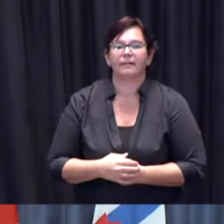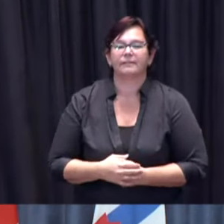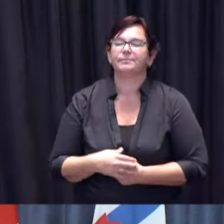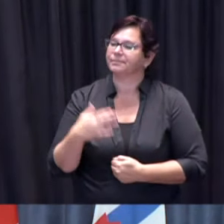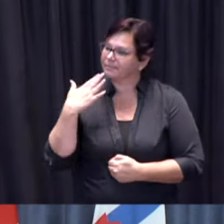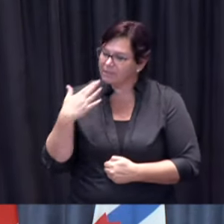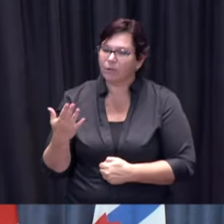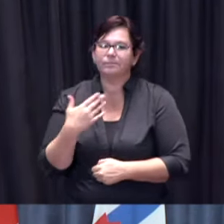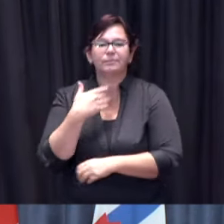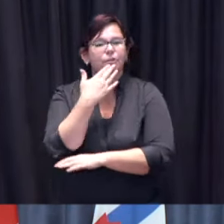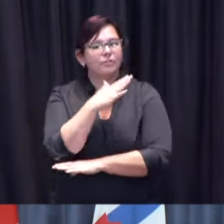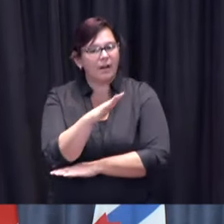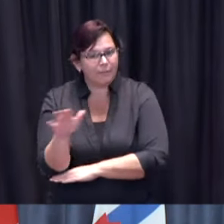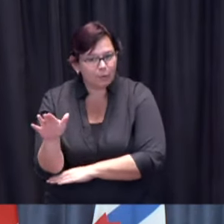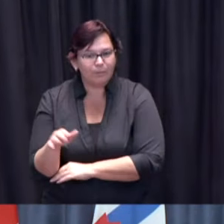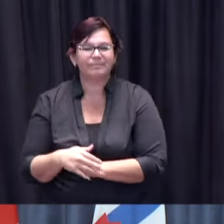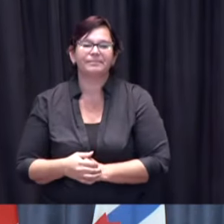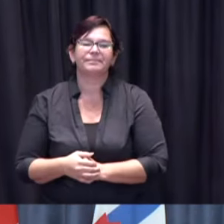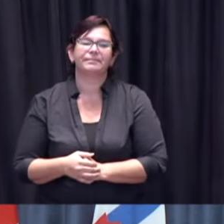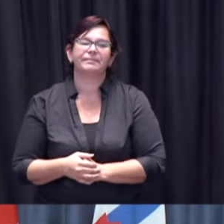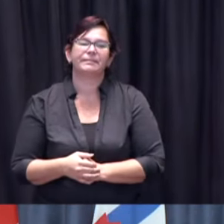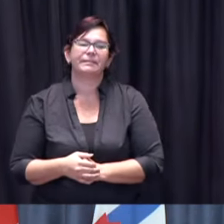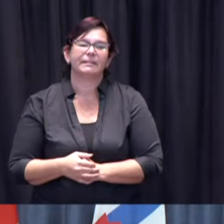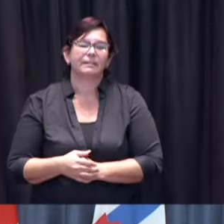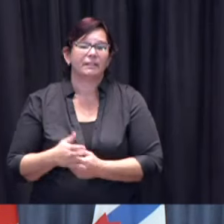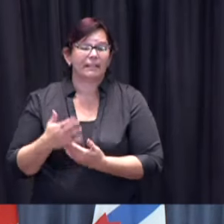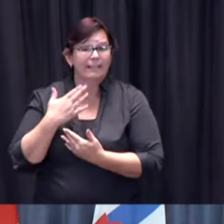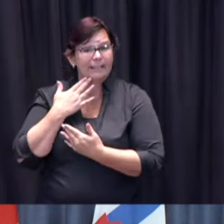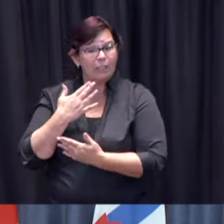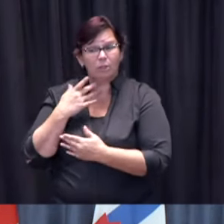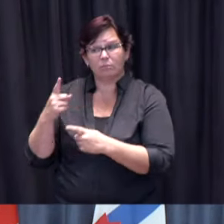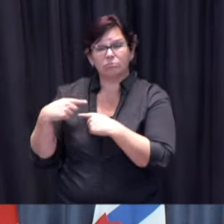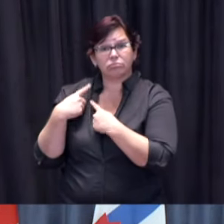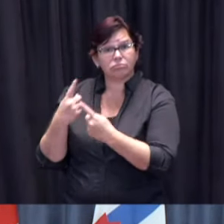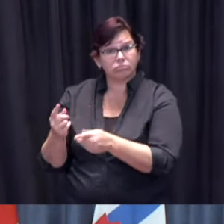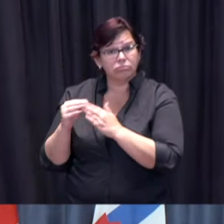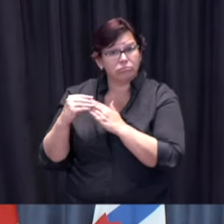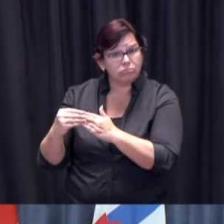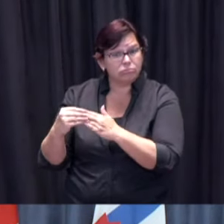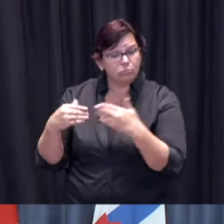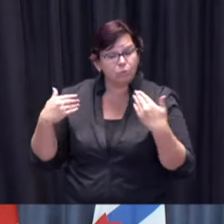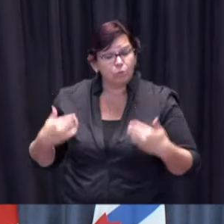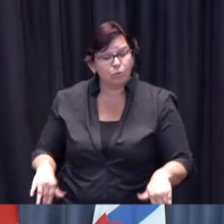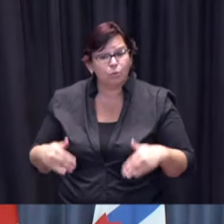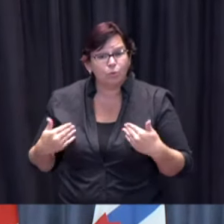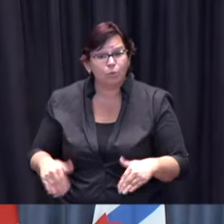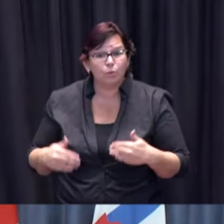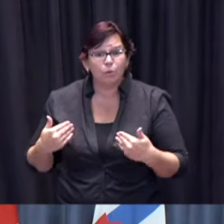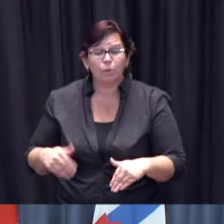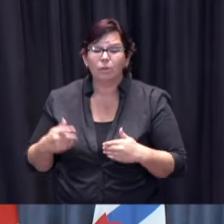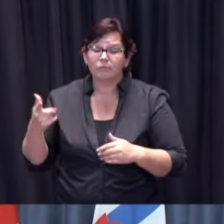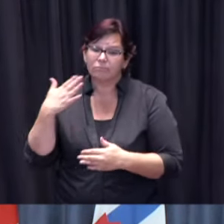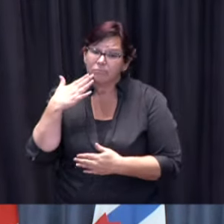certainly for your leadership to the city's response to COVID-19. I think that based on the results so far